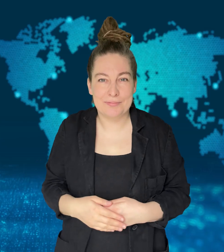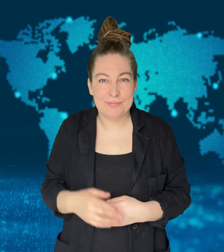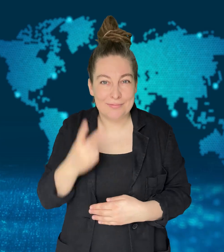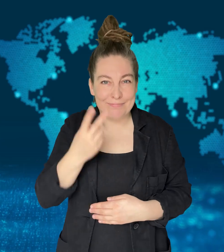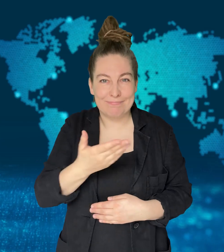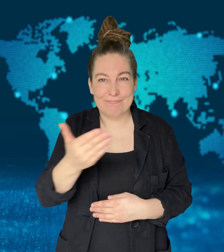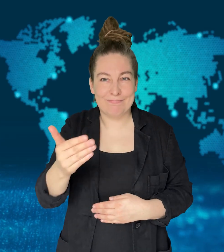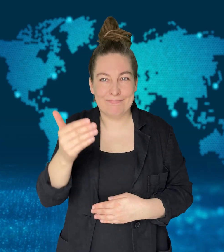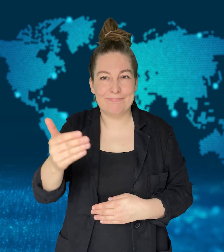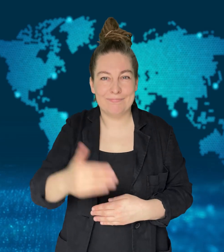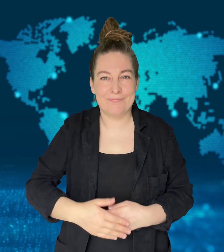See you next time!